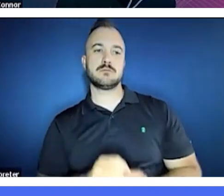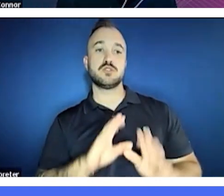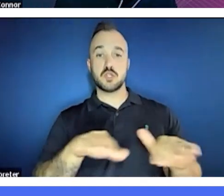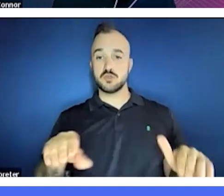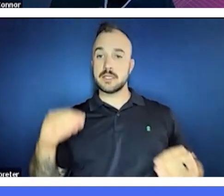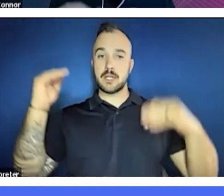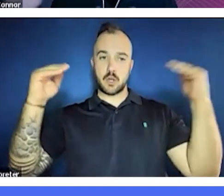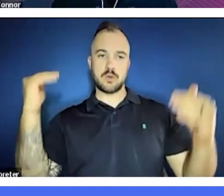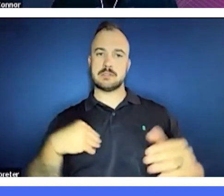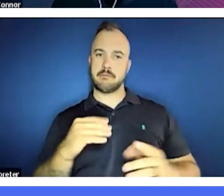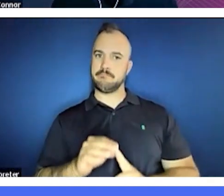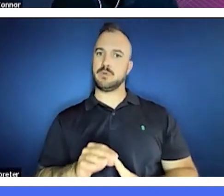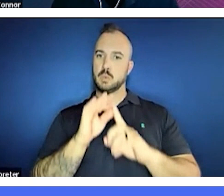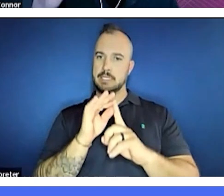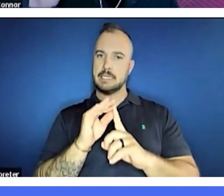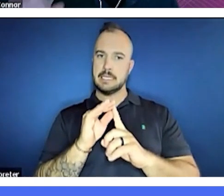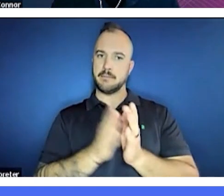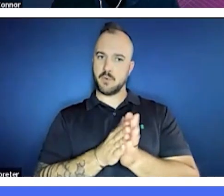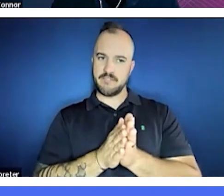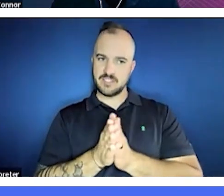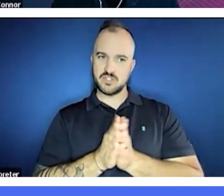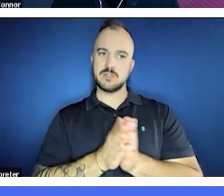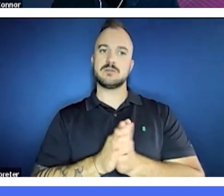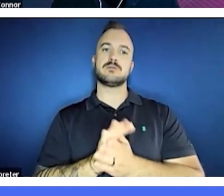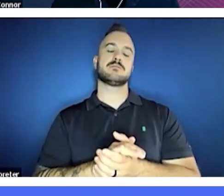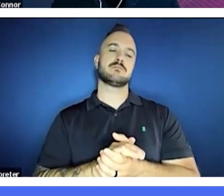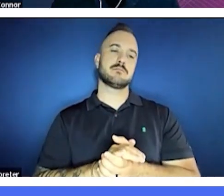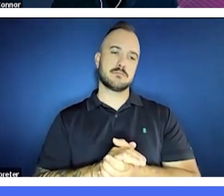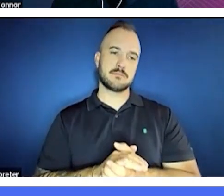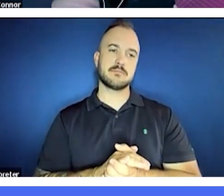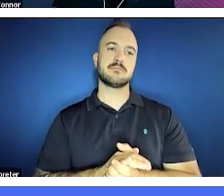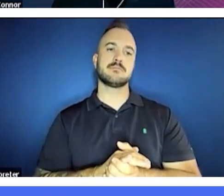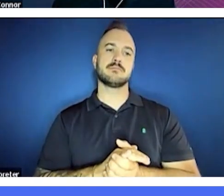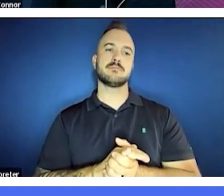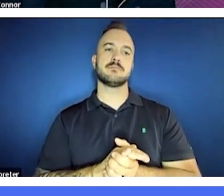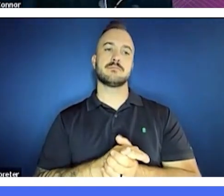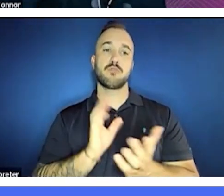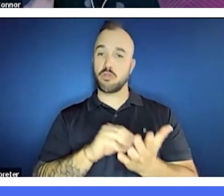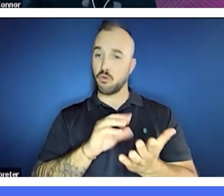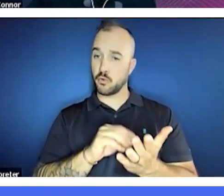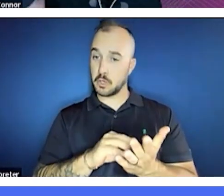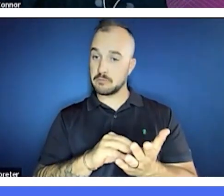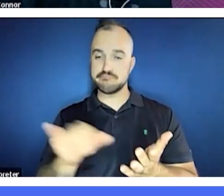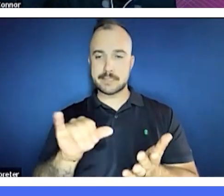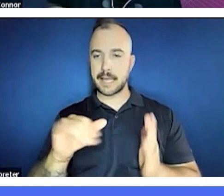Curiosity versus need to know and connection to our daily work. Learning. It's like painting a wall, right?